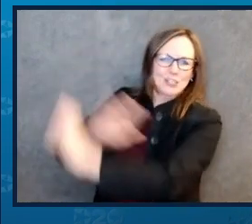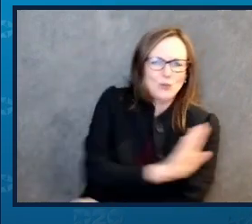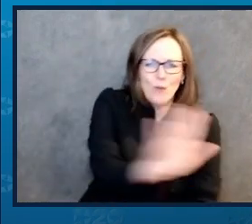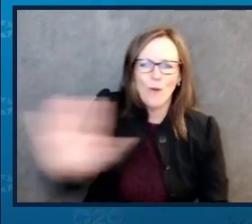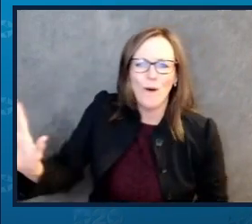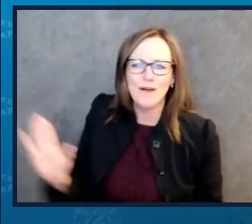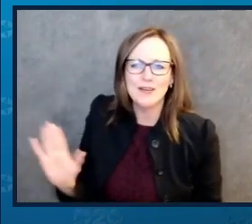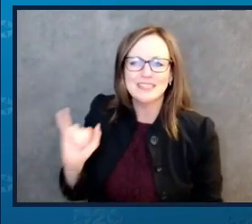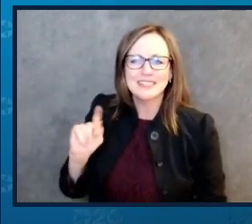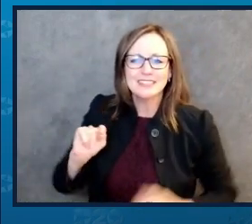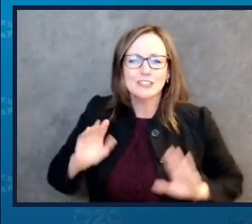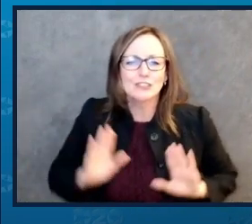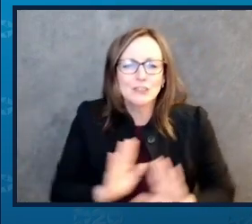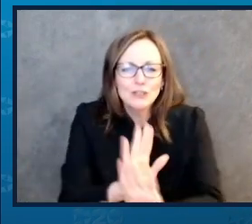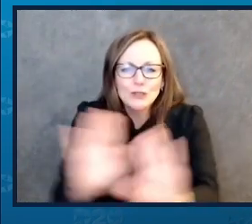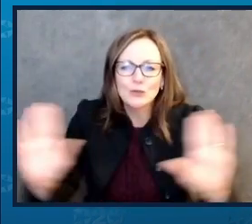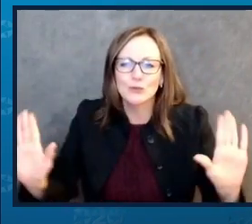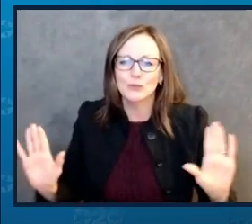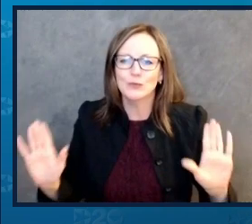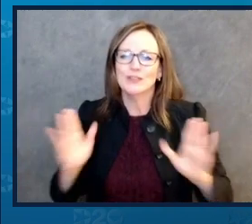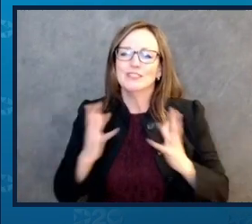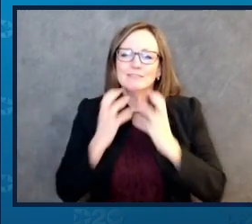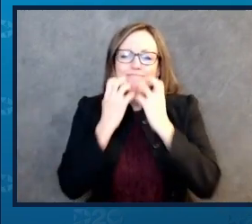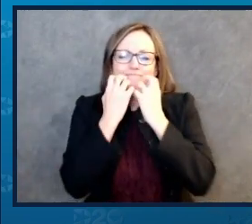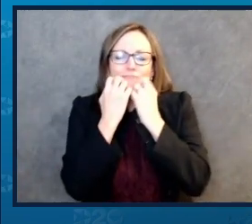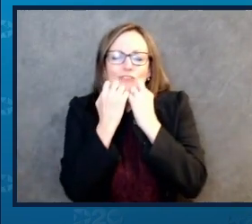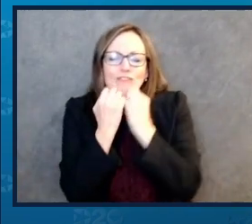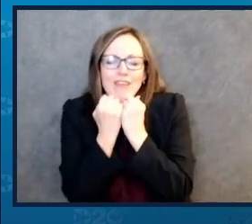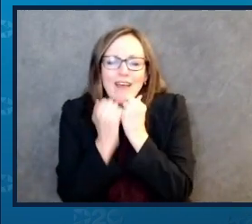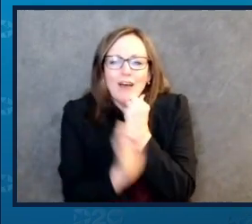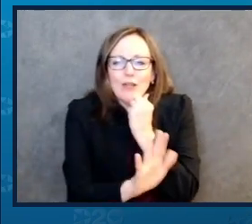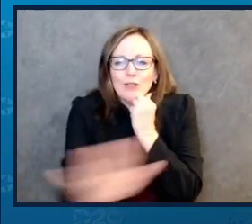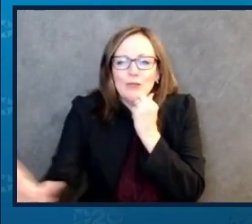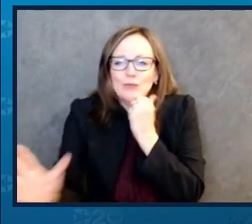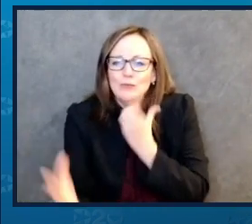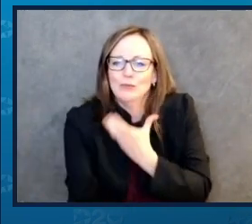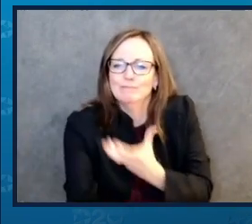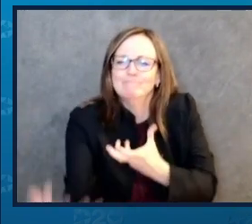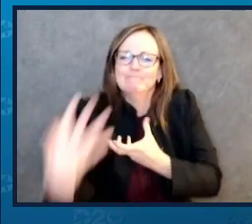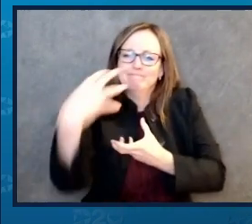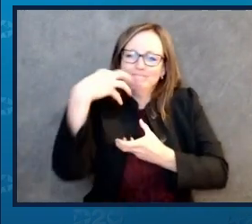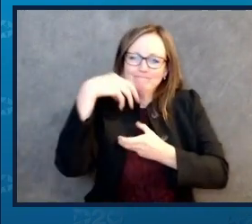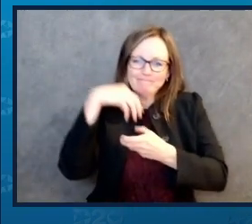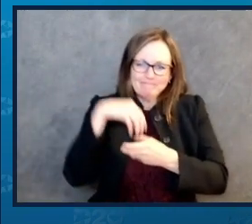VALUES WE SHARE. DEEN SY, FAIRNESS, JUSTICE, AND